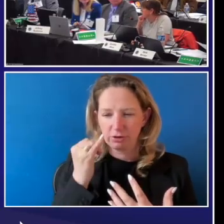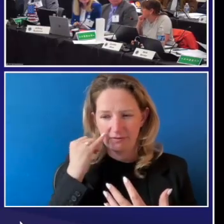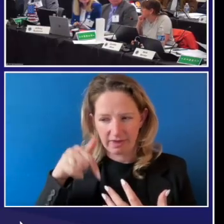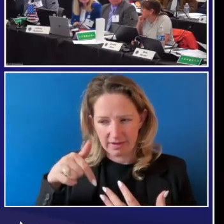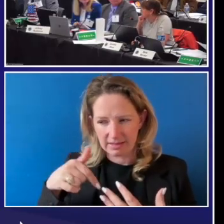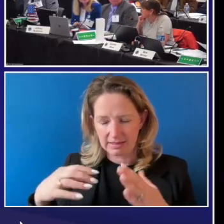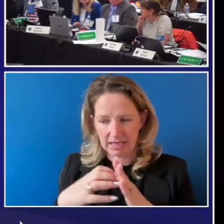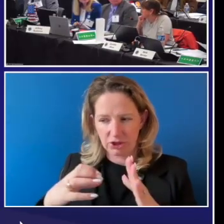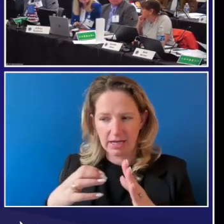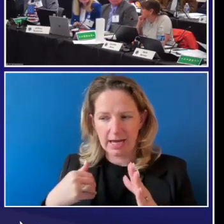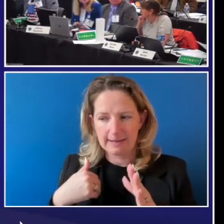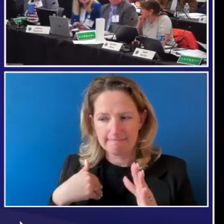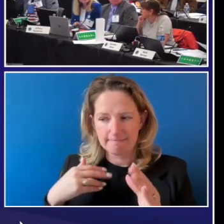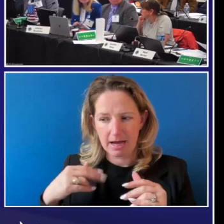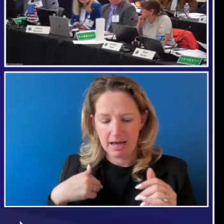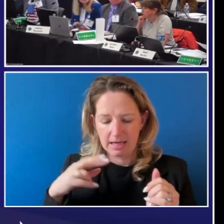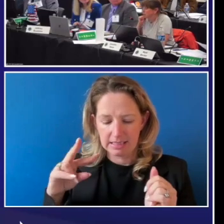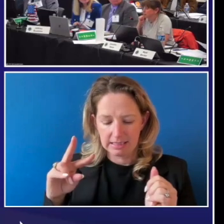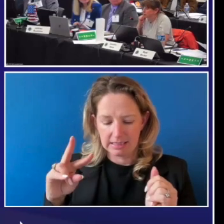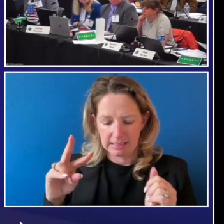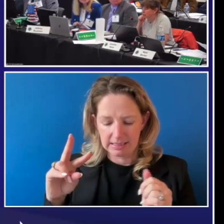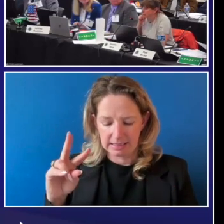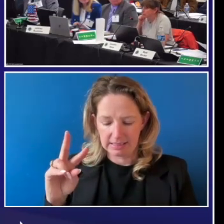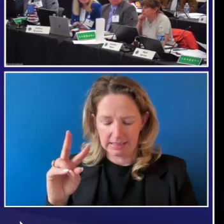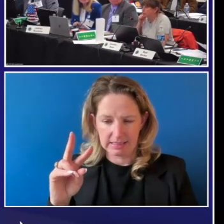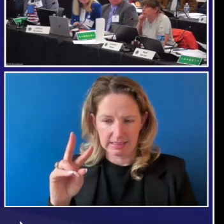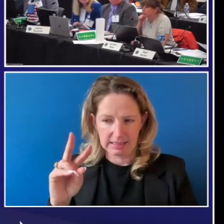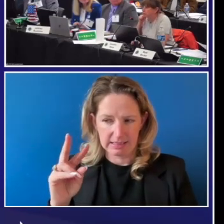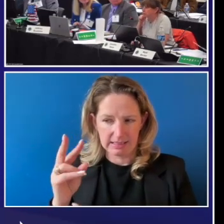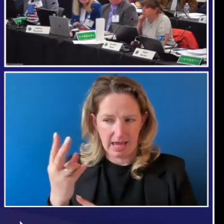I understand the statutory constraints. Um, I feel like it is very important when we